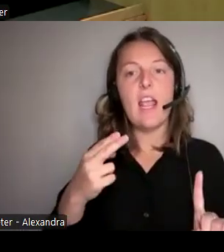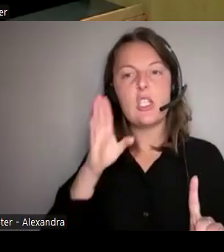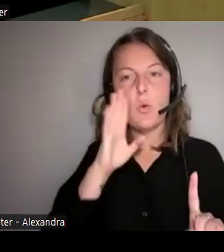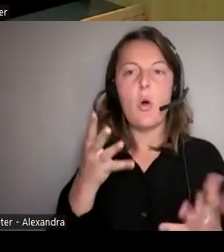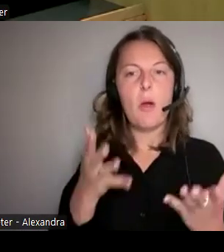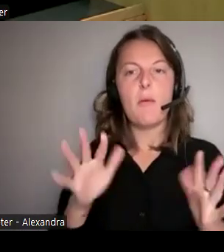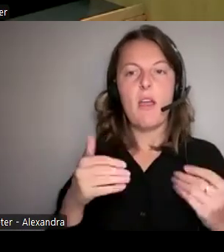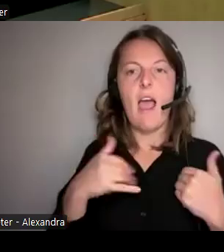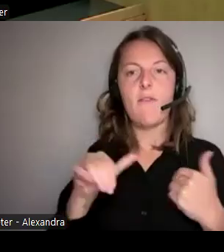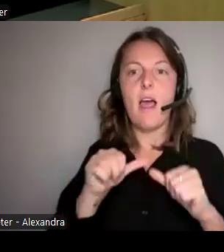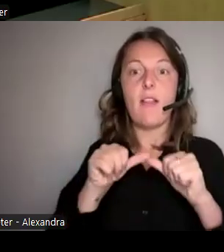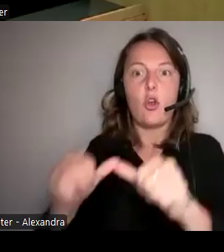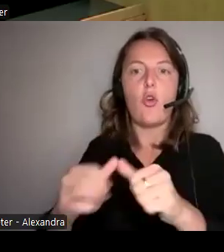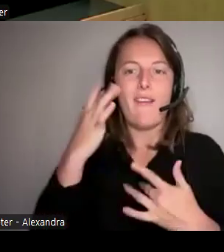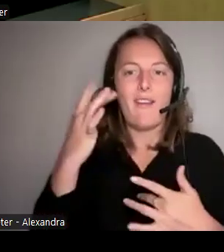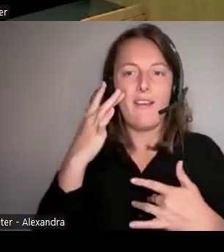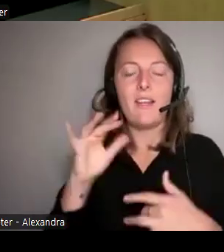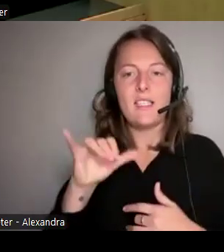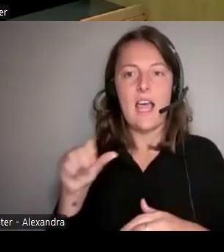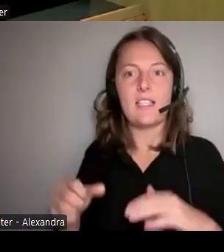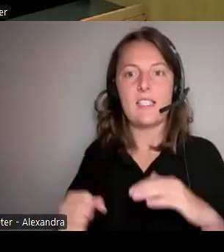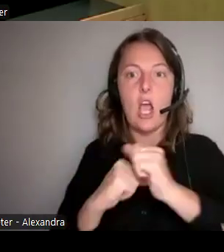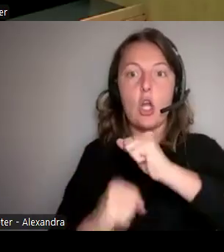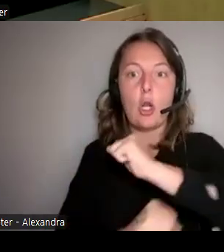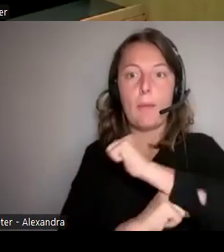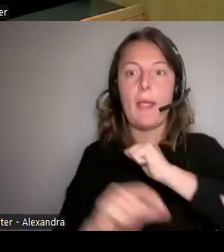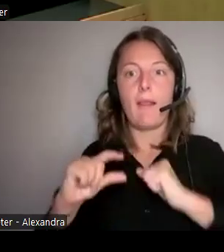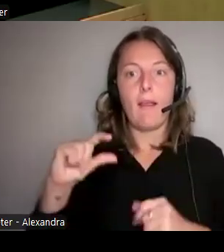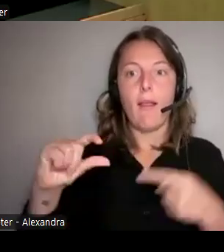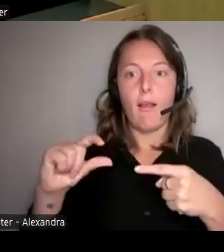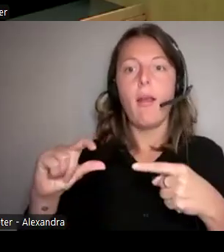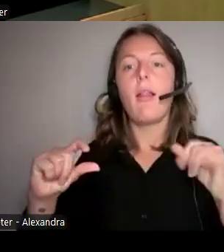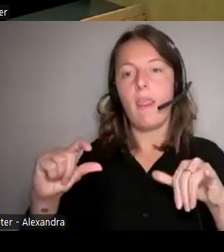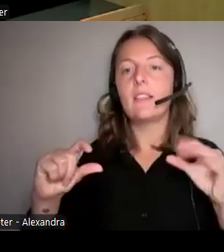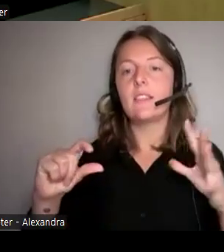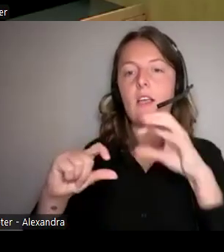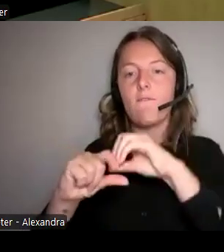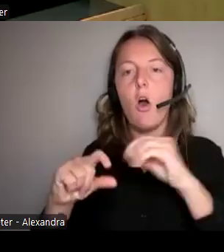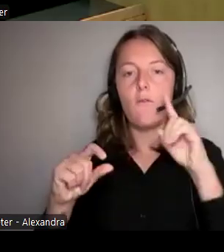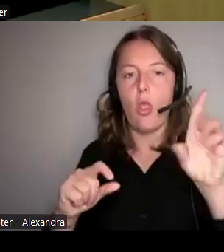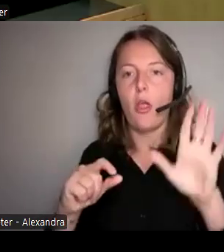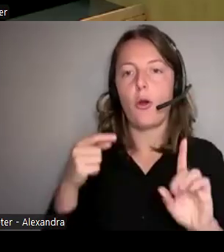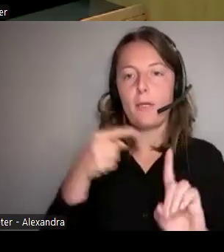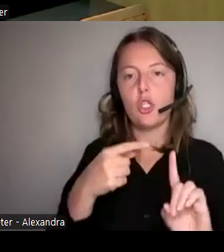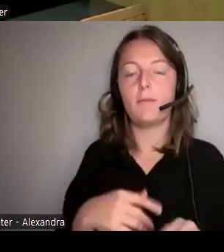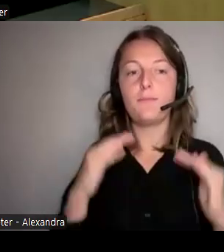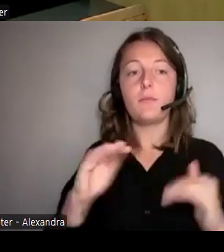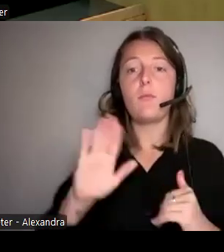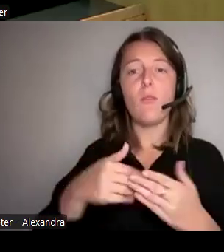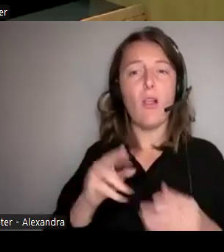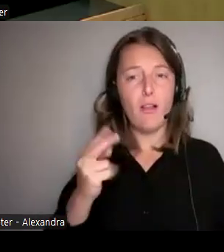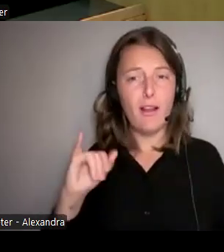illness under underpinning um as part of uh the mission. Uh all NIH directors come to the job with